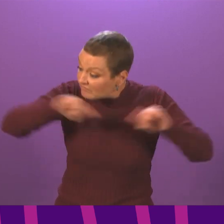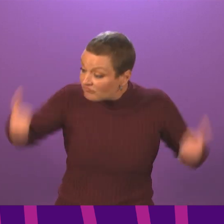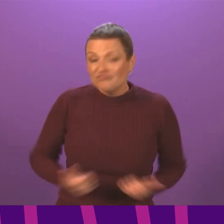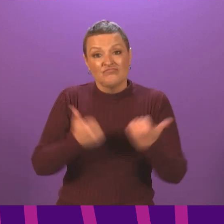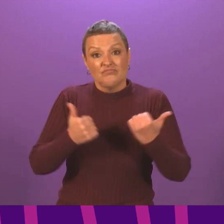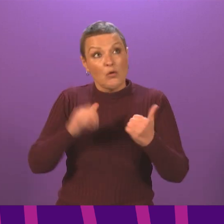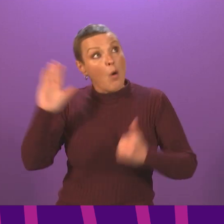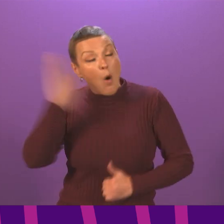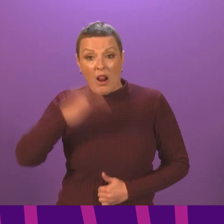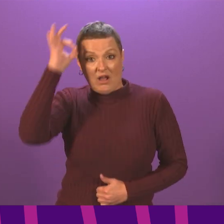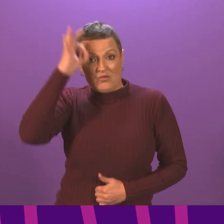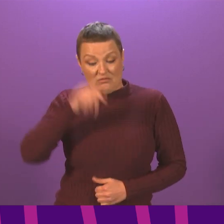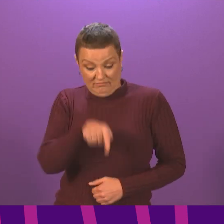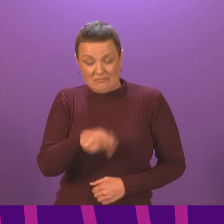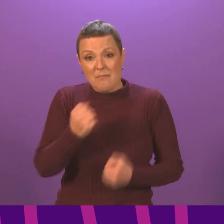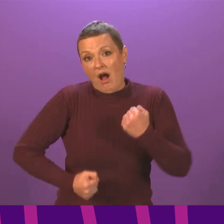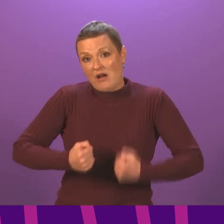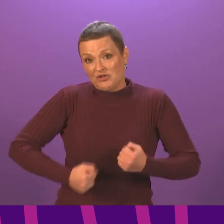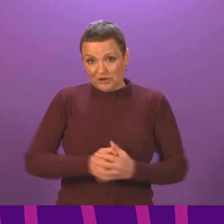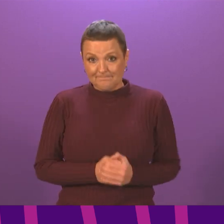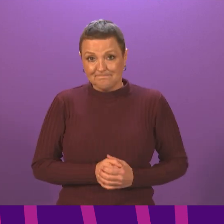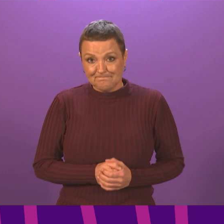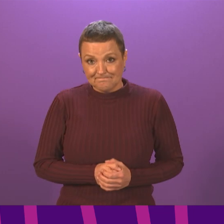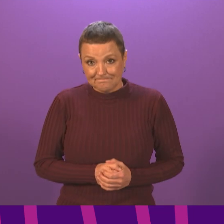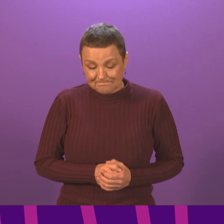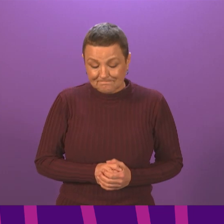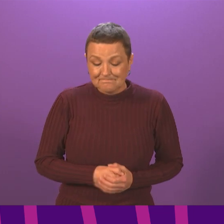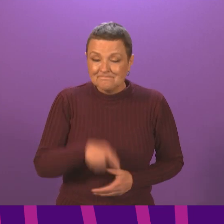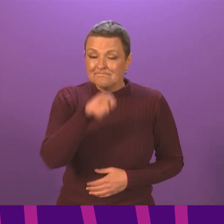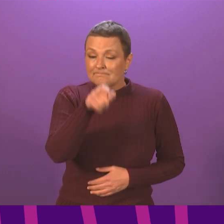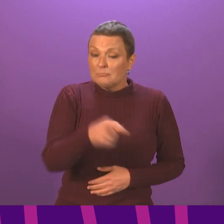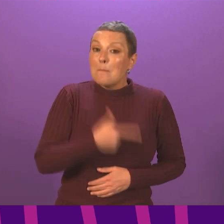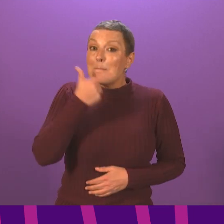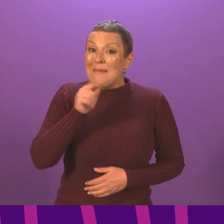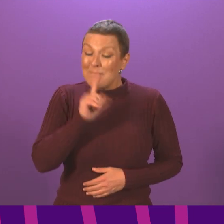With the significant capability now available to us, we are also extending asymptomatic